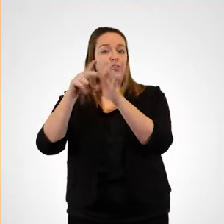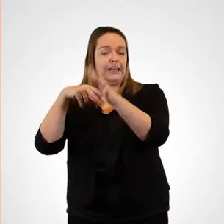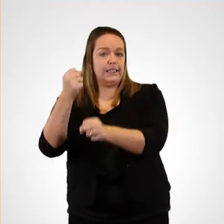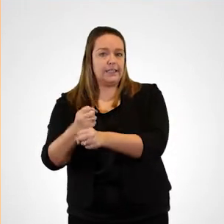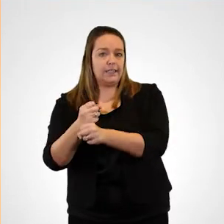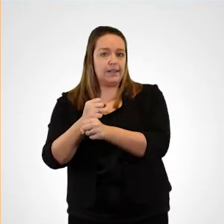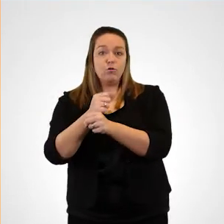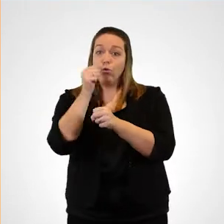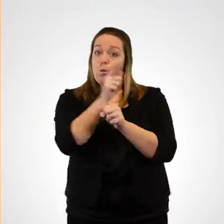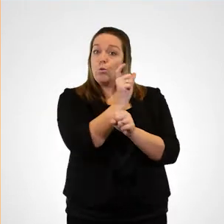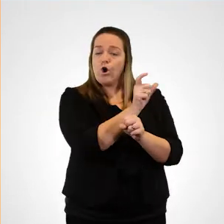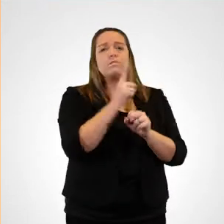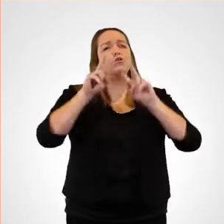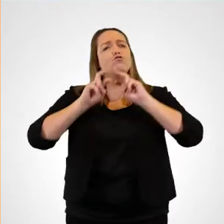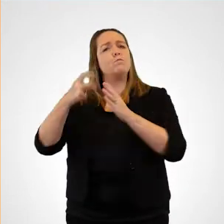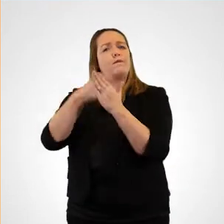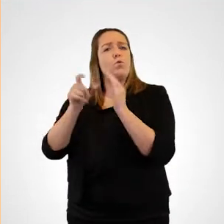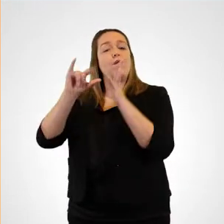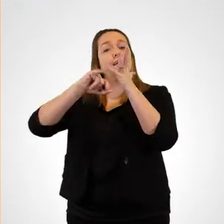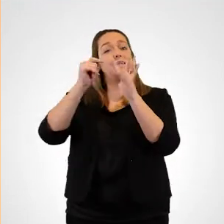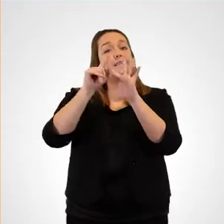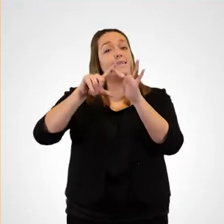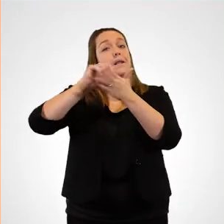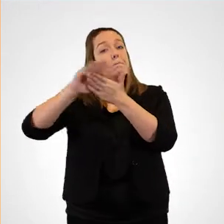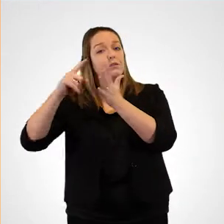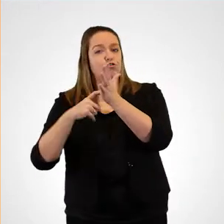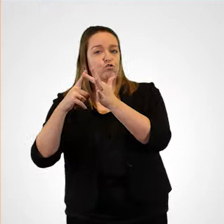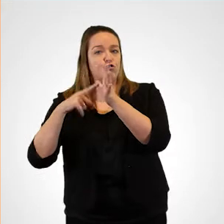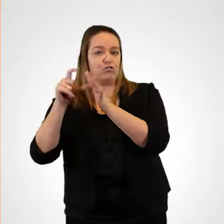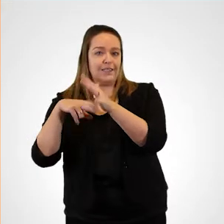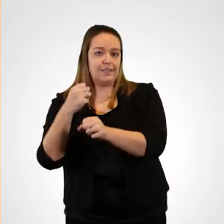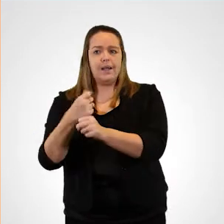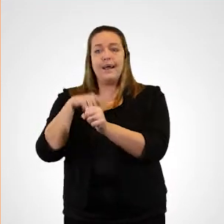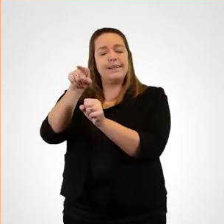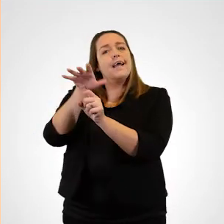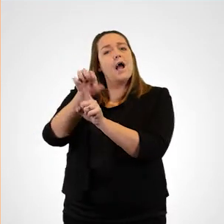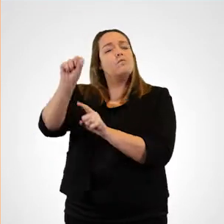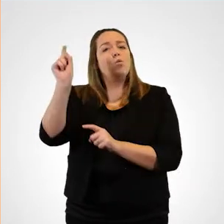but researchers have tended to prefer the term speechreading because what it's capturing is that we're talking about